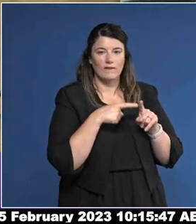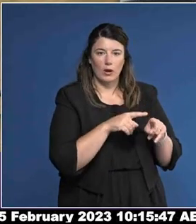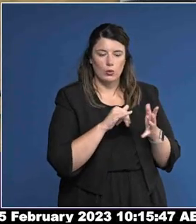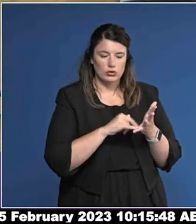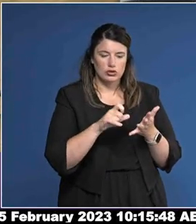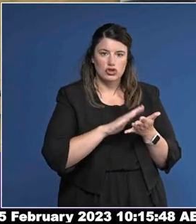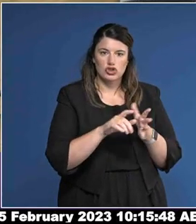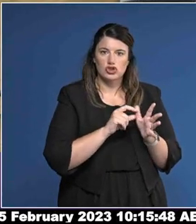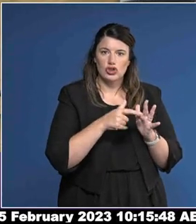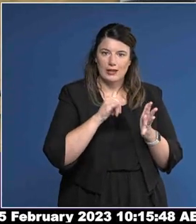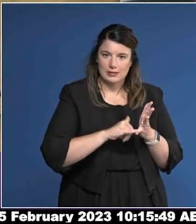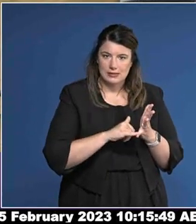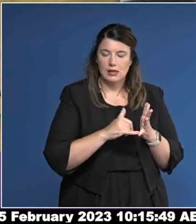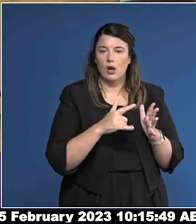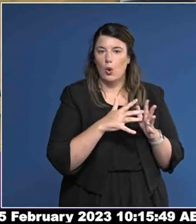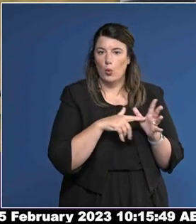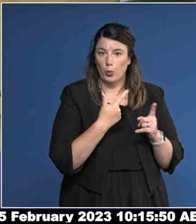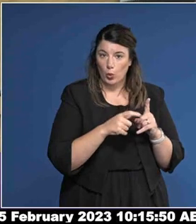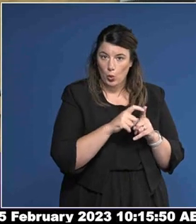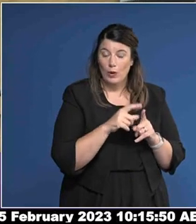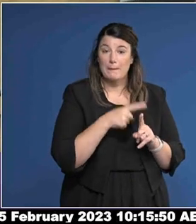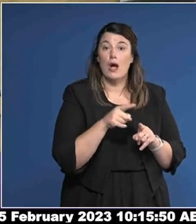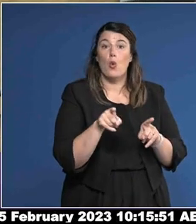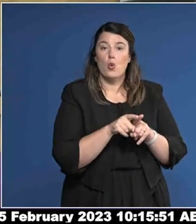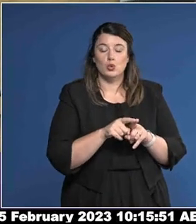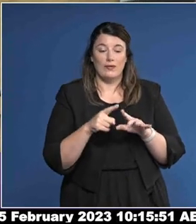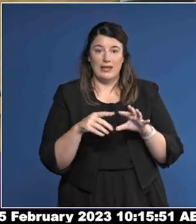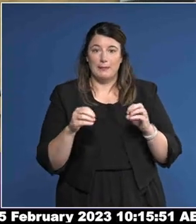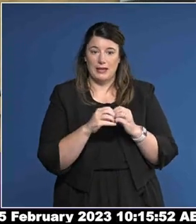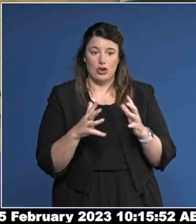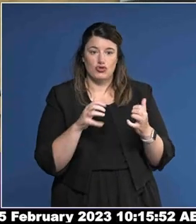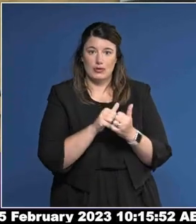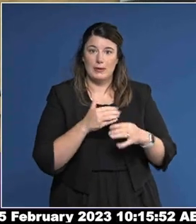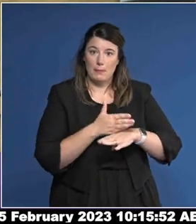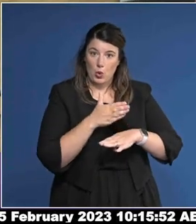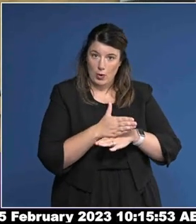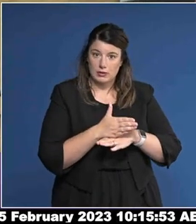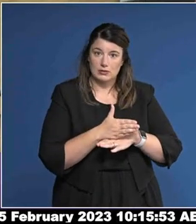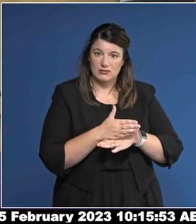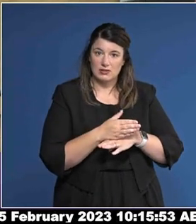also has an enterprise bargaining agreement that was approved by the Fair Work Commission in June last year. MS CATTACH: Correct.